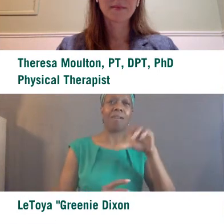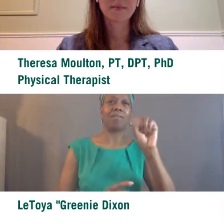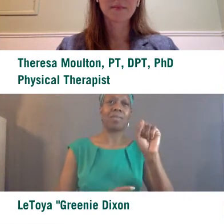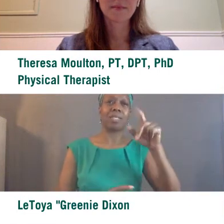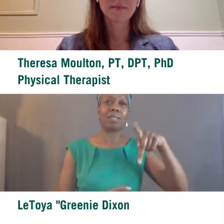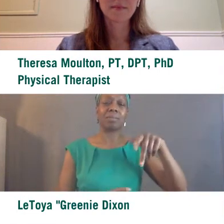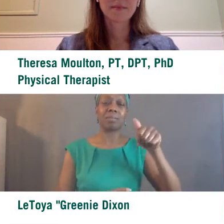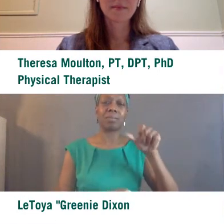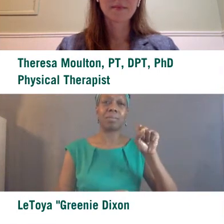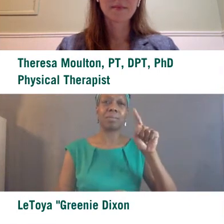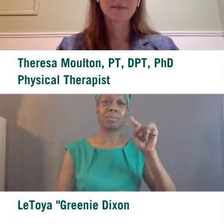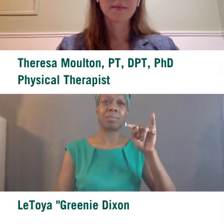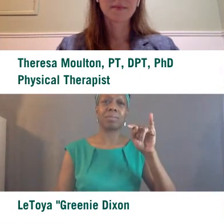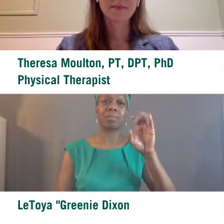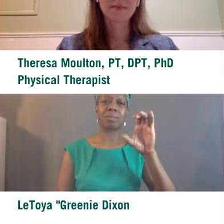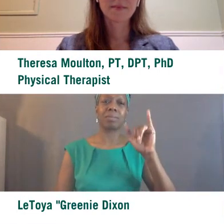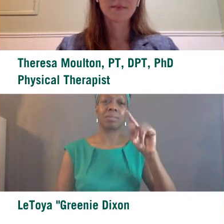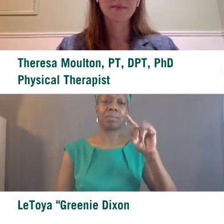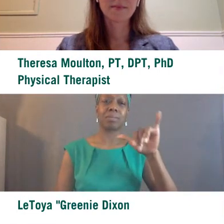Right, I'd be happy to spasticity